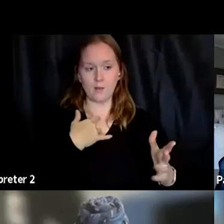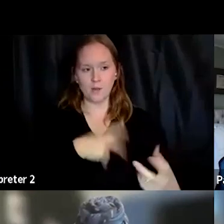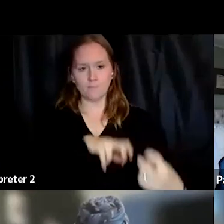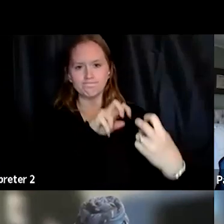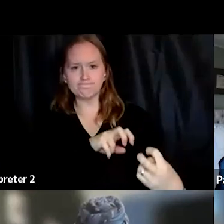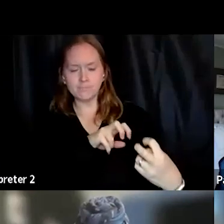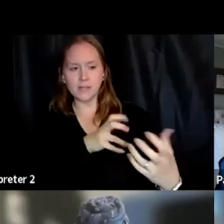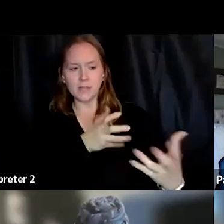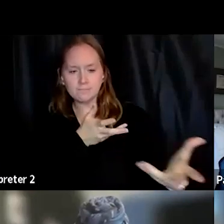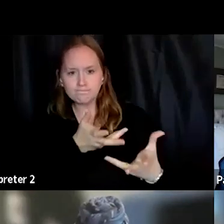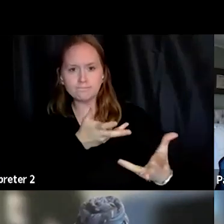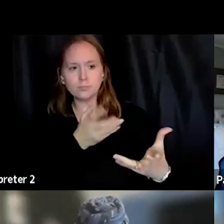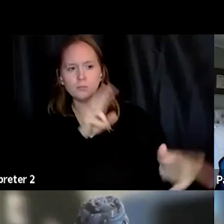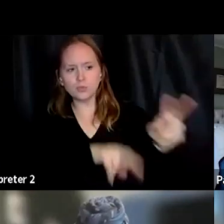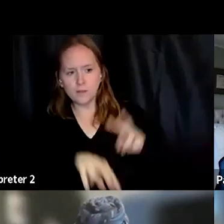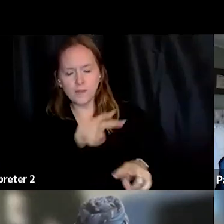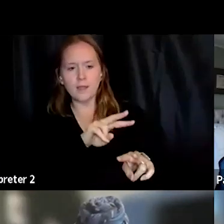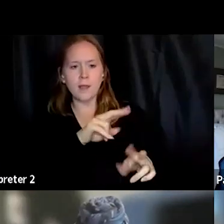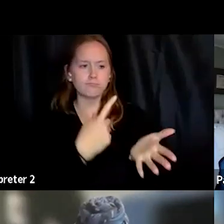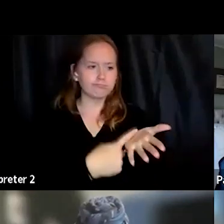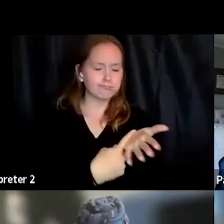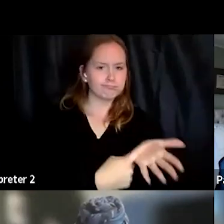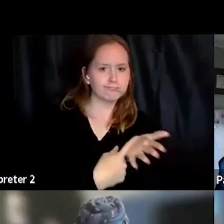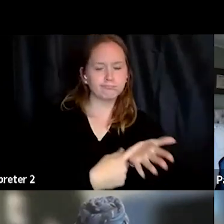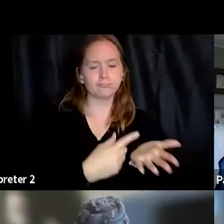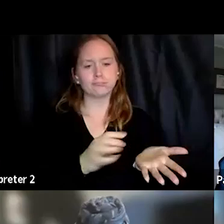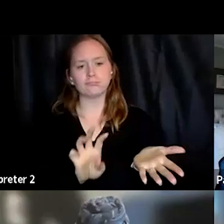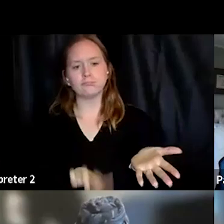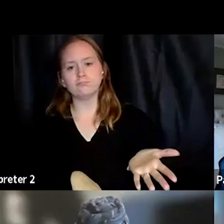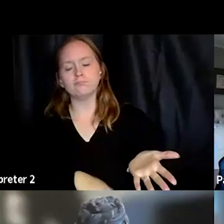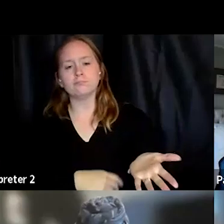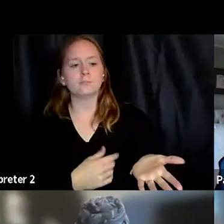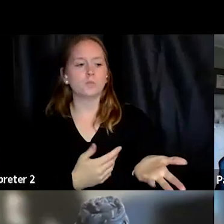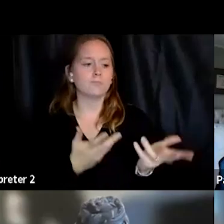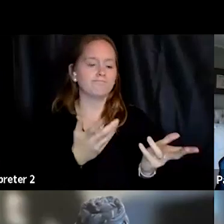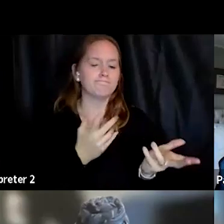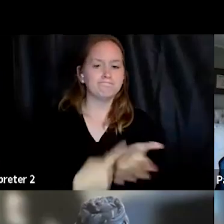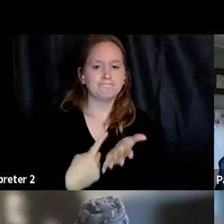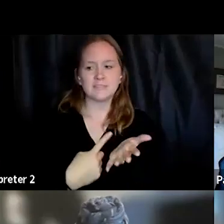we're observing them, we're talking to them, we're talking to collateral sources around them and trying to learn as much as we can